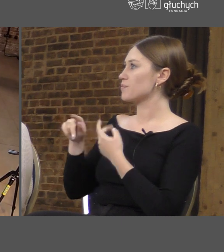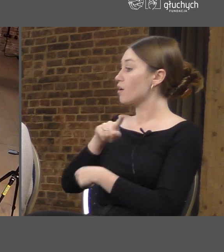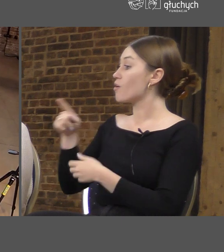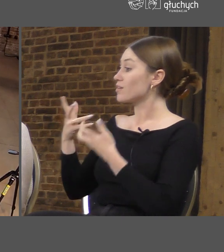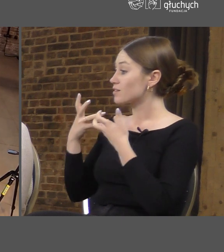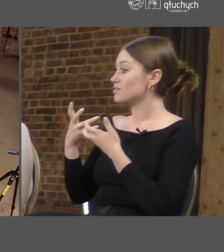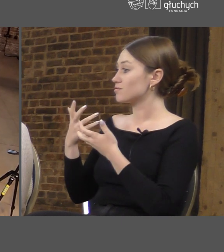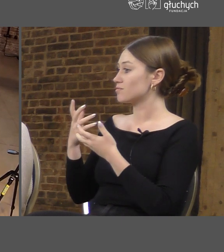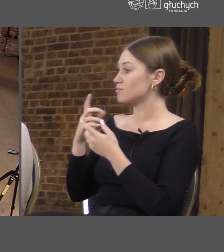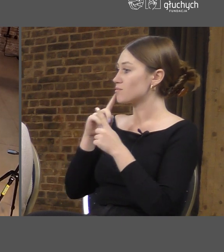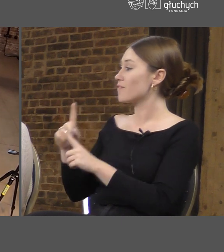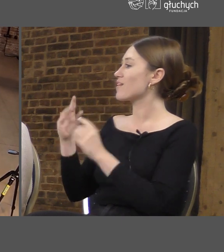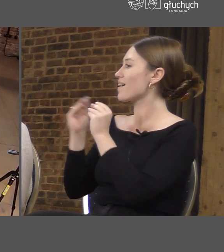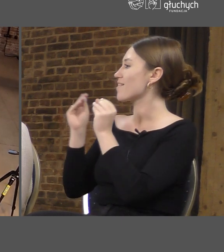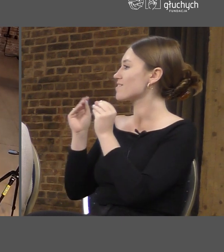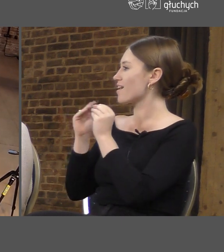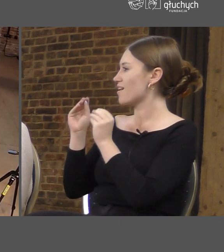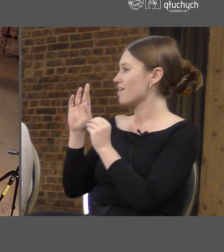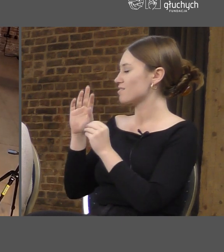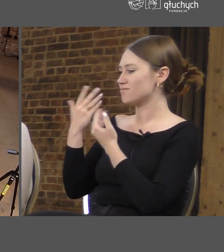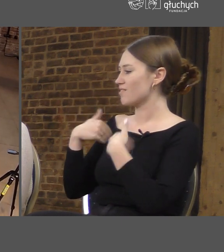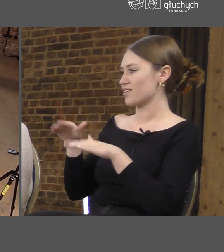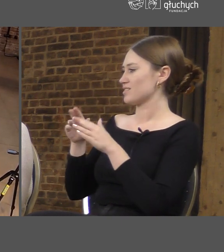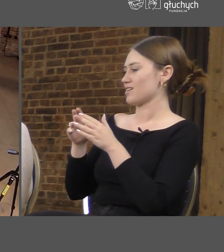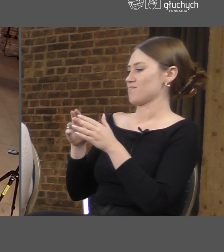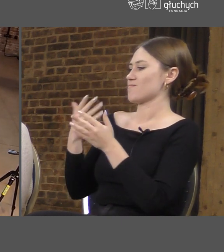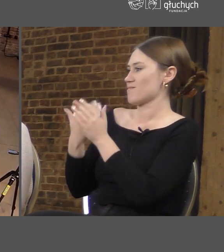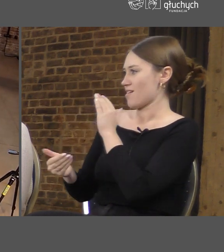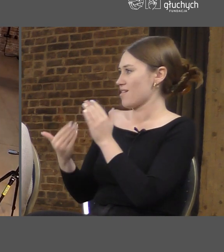because they don't want to lose their pension. And it's so absurd a little bit,